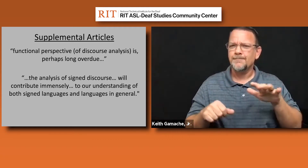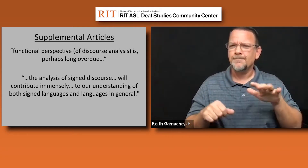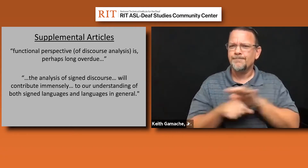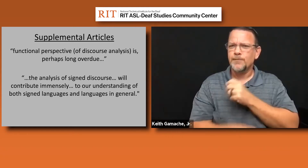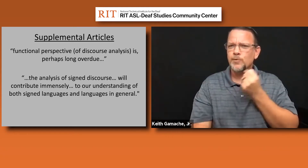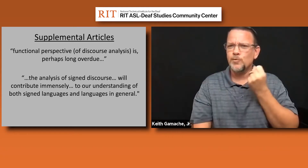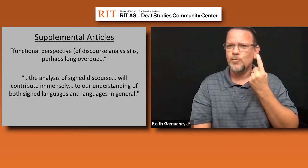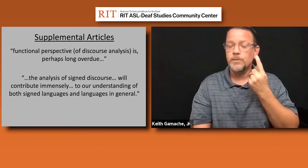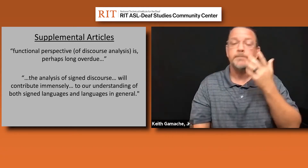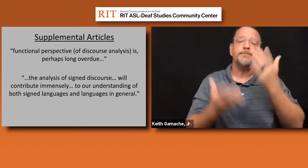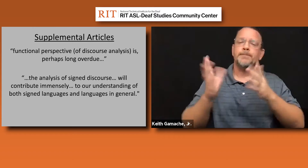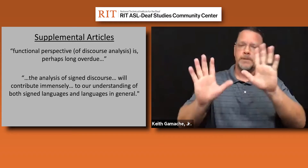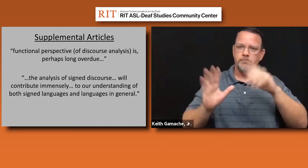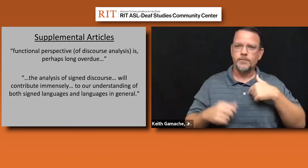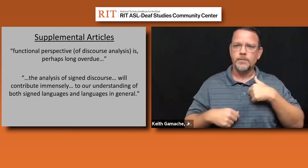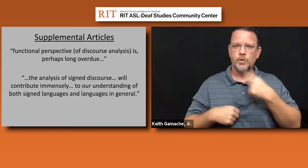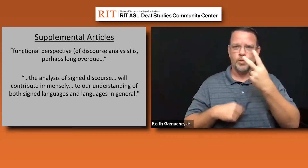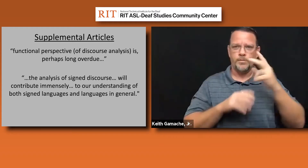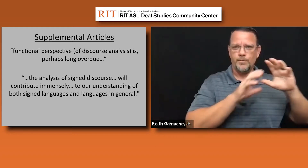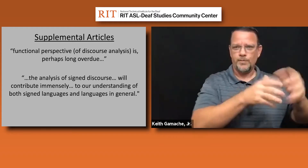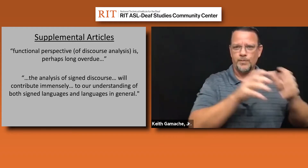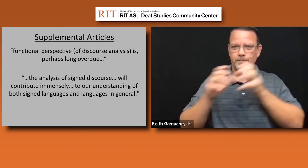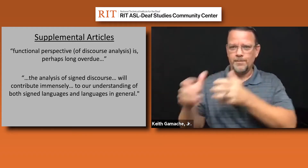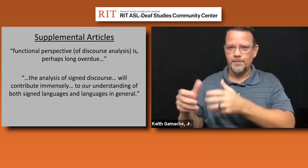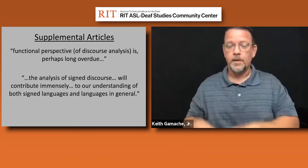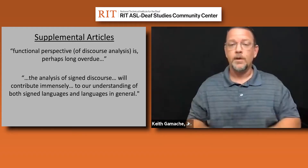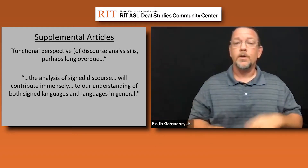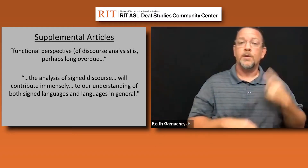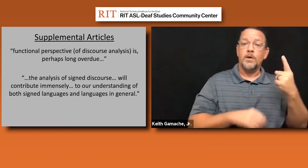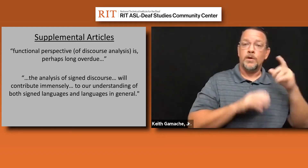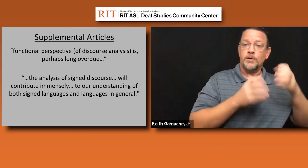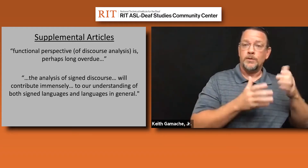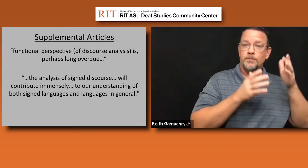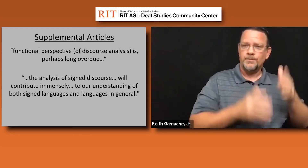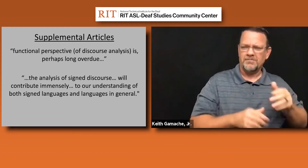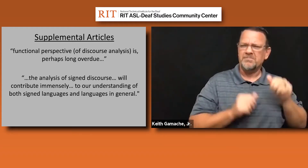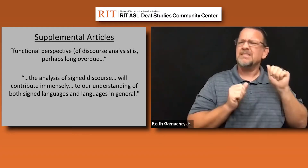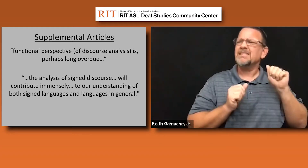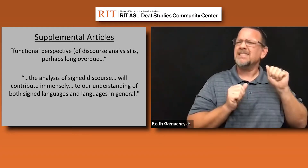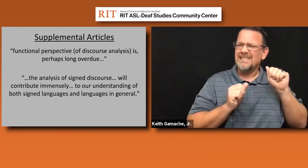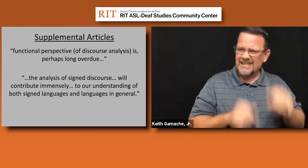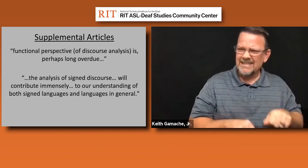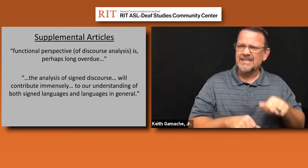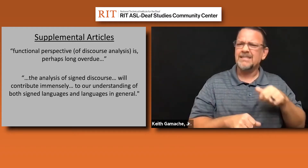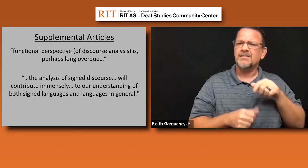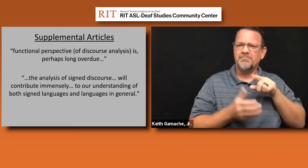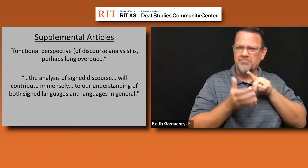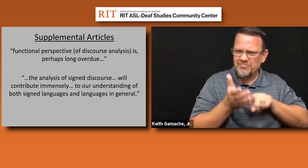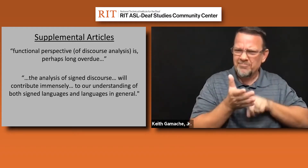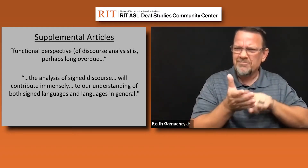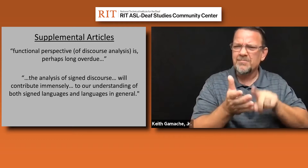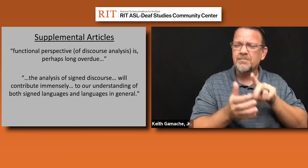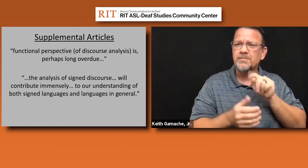because we don't fully understand-- Well, let me see. I think there are two camps of theory. There are some individuals who absolutely can research,